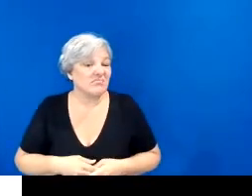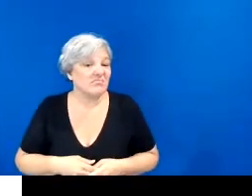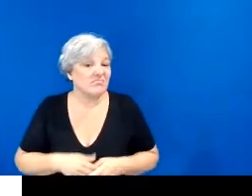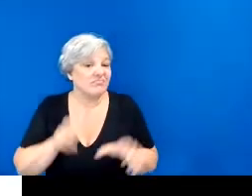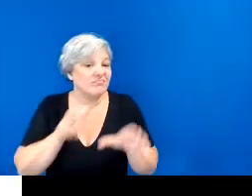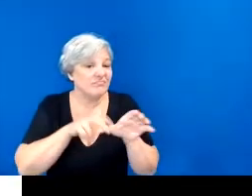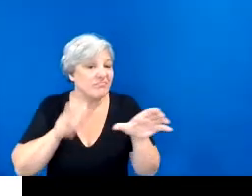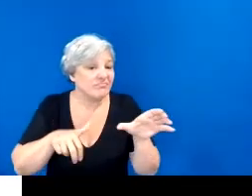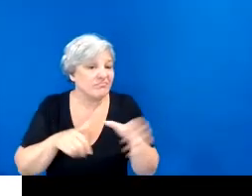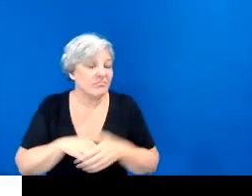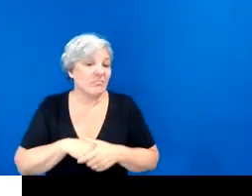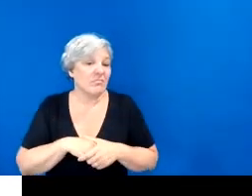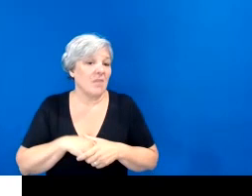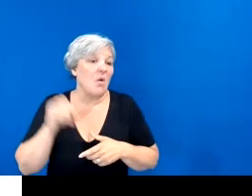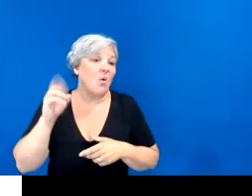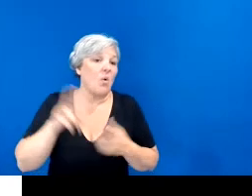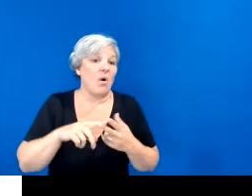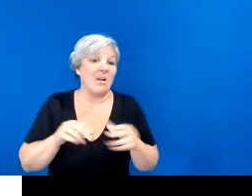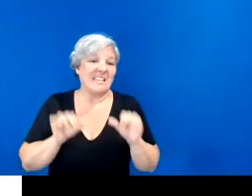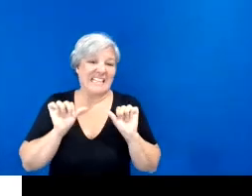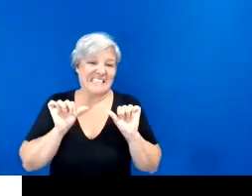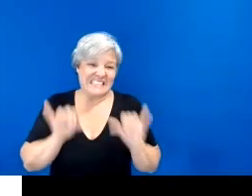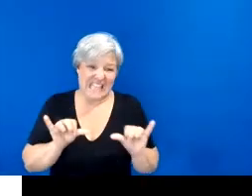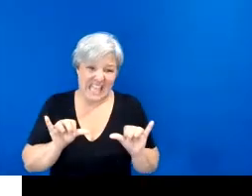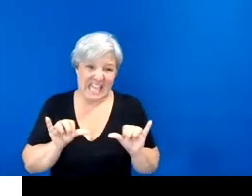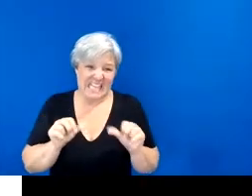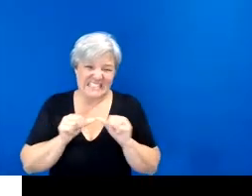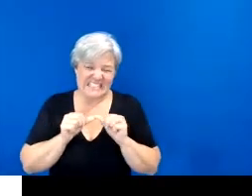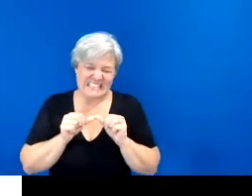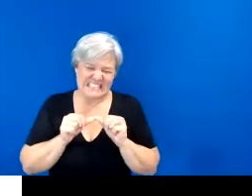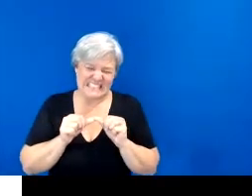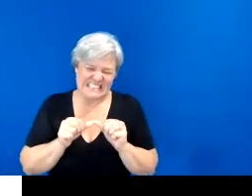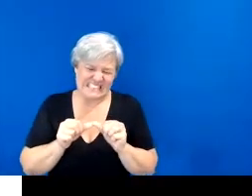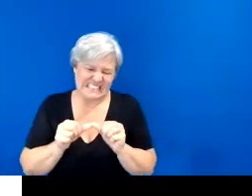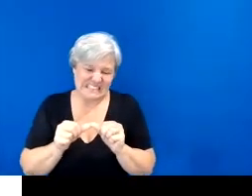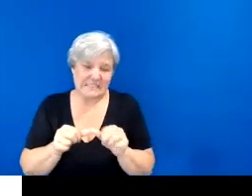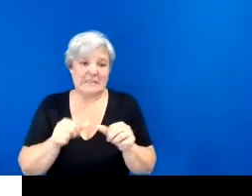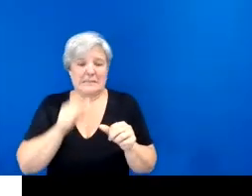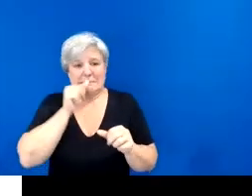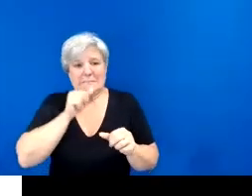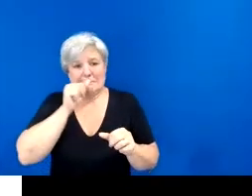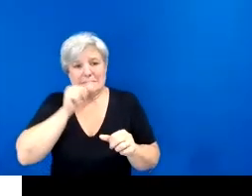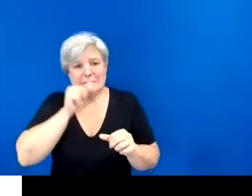or stay in the course and not drop and receive a failing grade